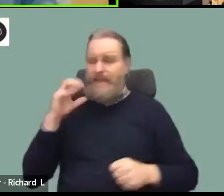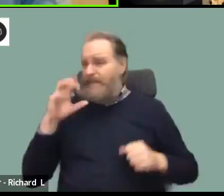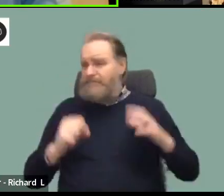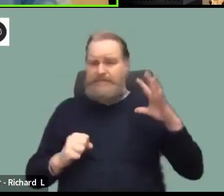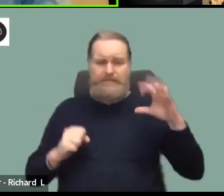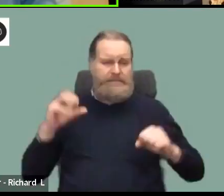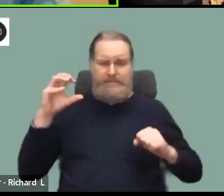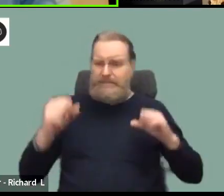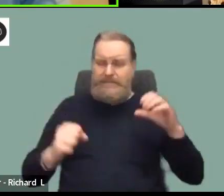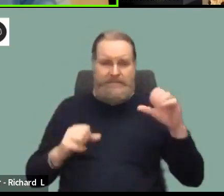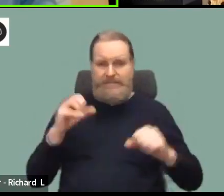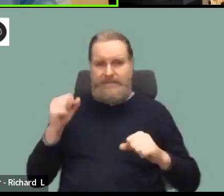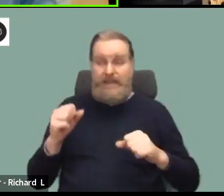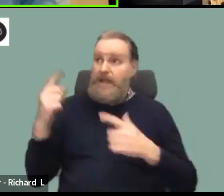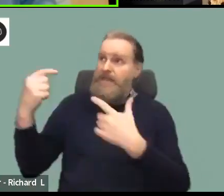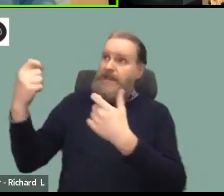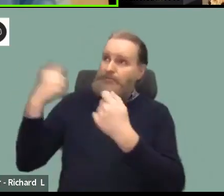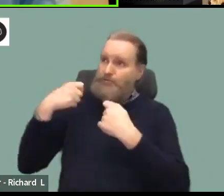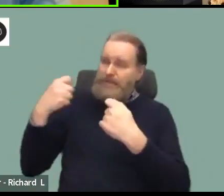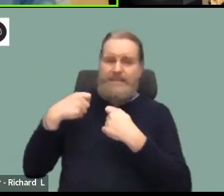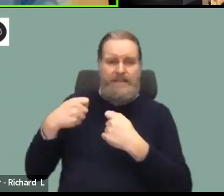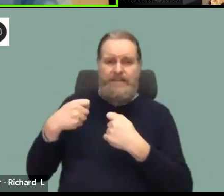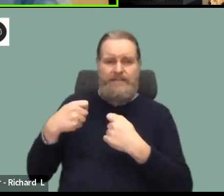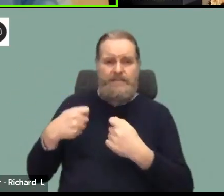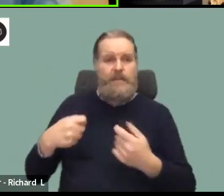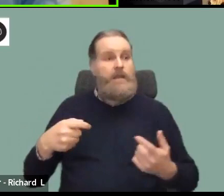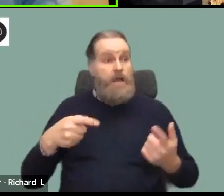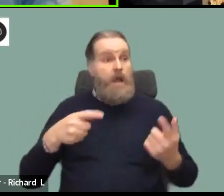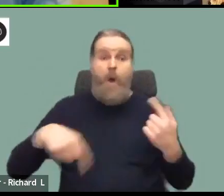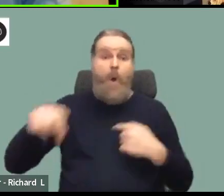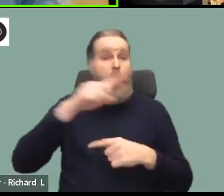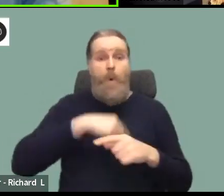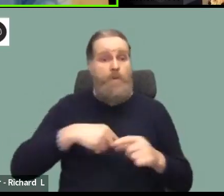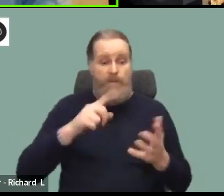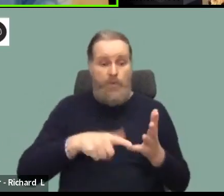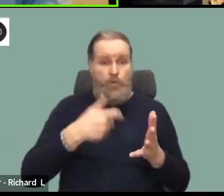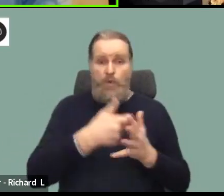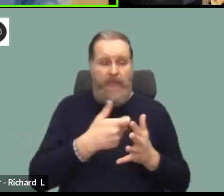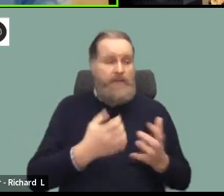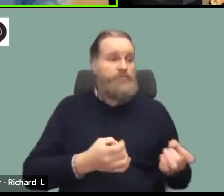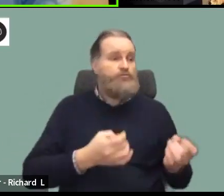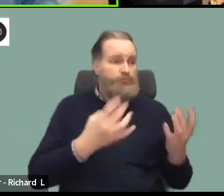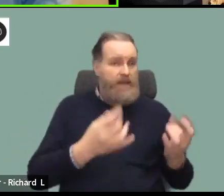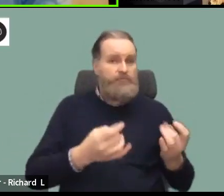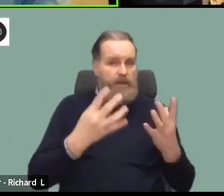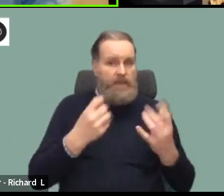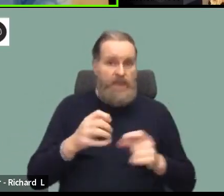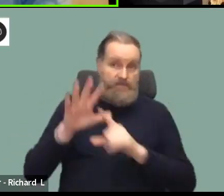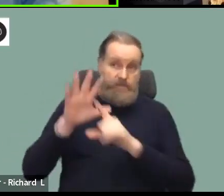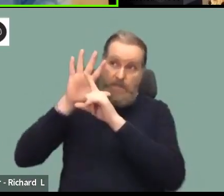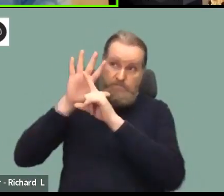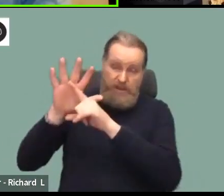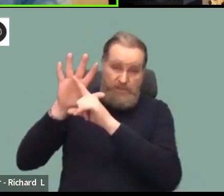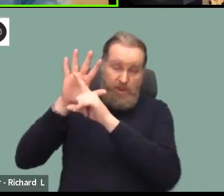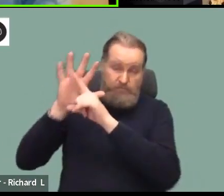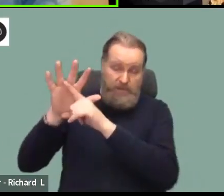his fingernails. s. And if the government that if we s. And if the government that if we look at the workers, they are we look at the workers, they are taking strike action everywhere. I think if we keep the pressure